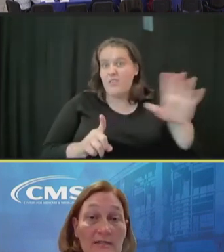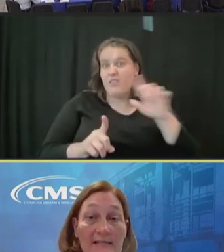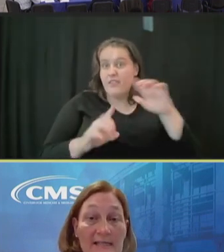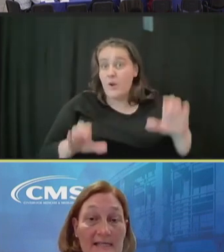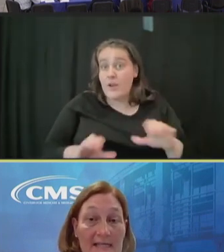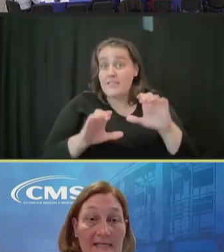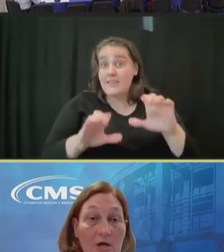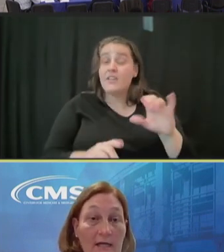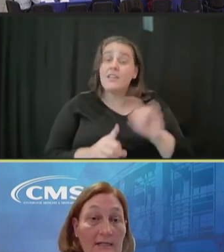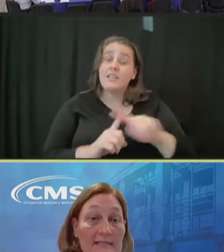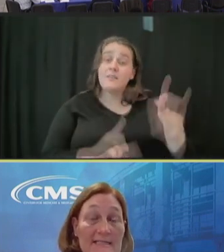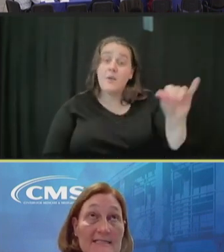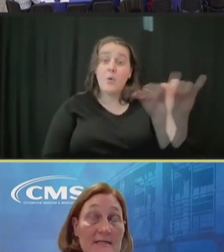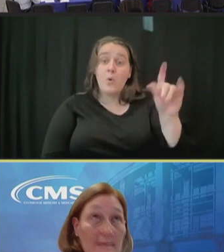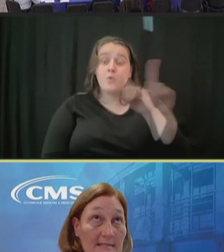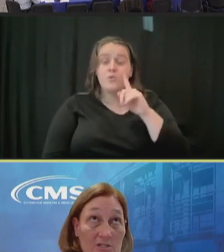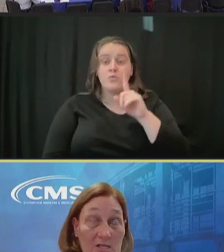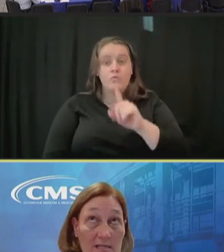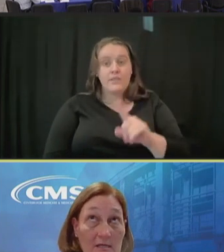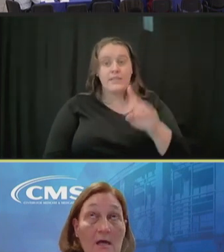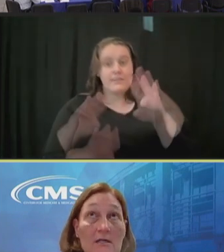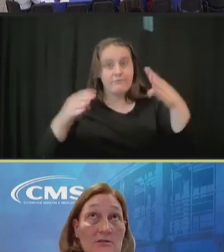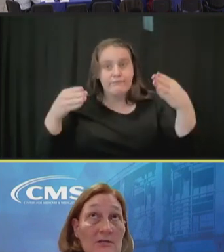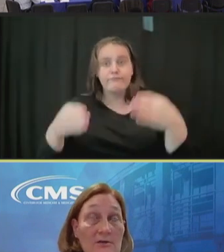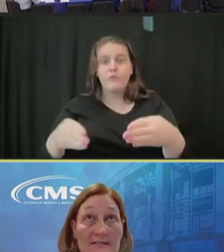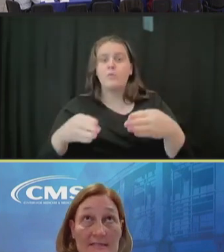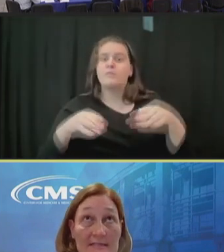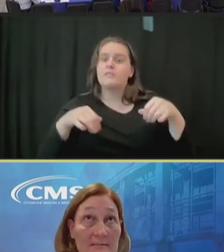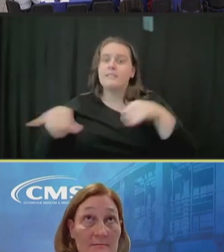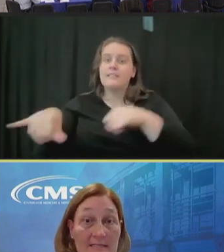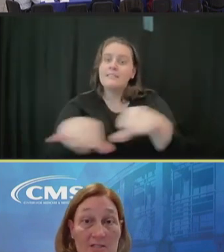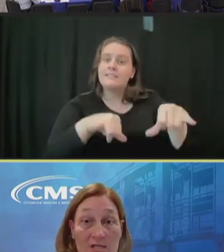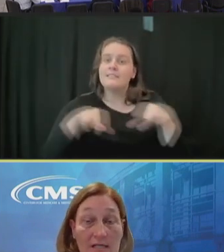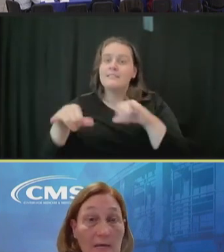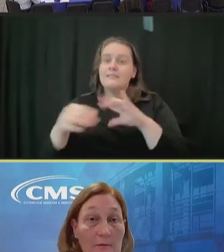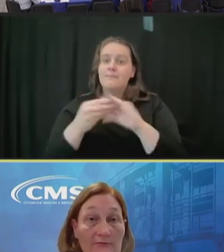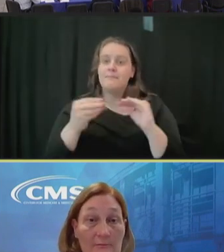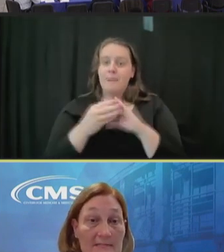to really lean in on consistent messaging, so that there's consistent messaging coming